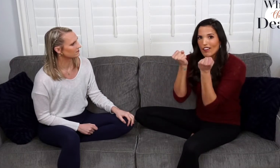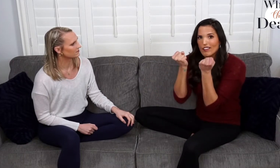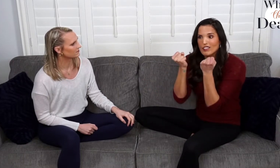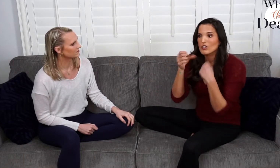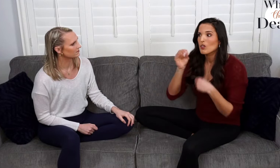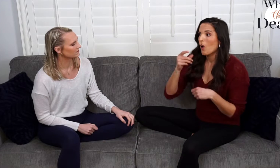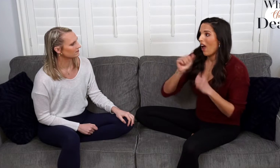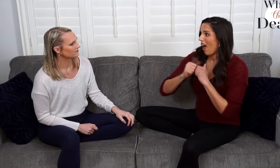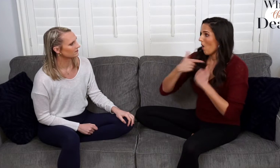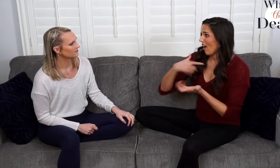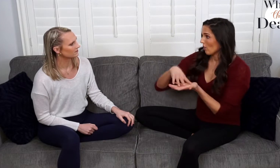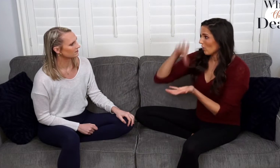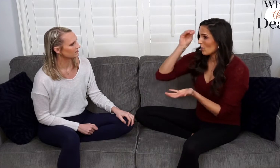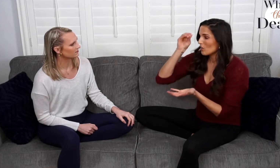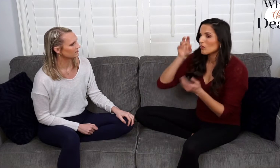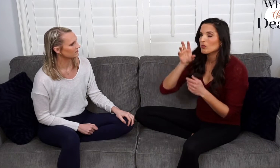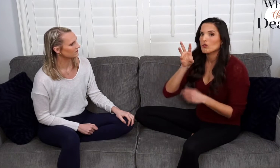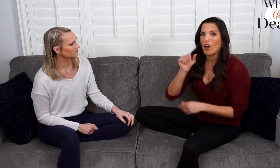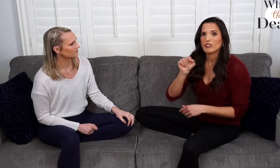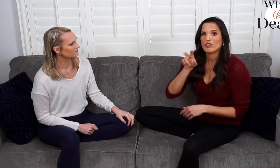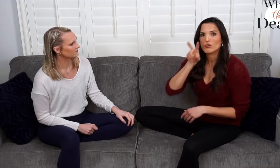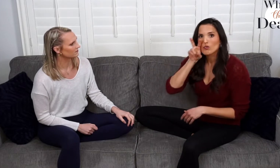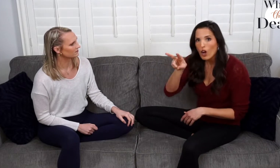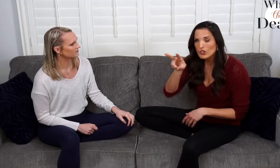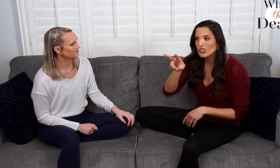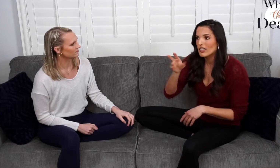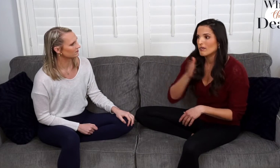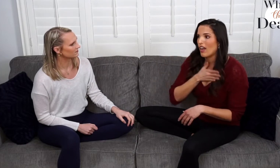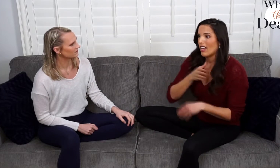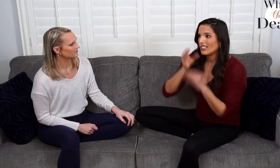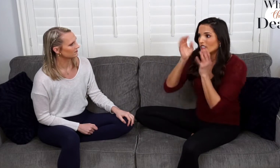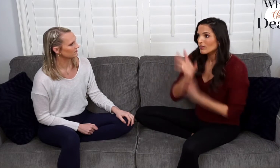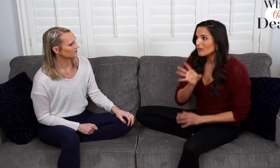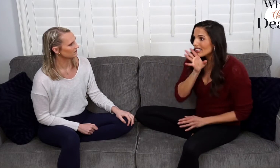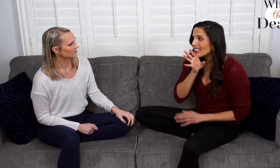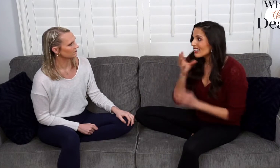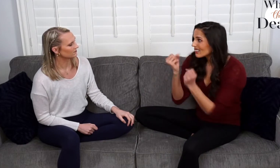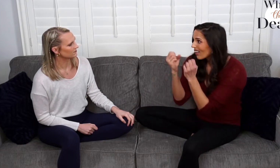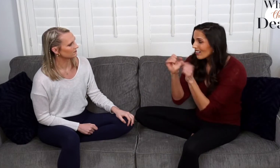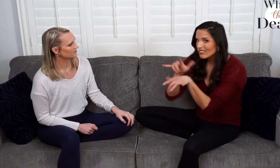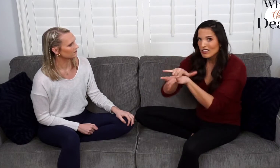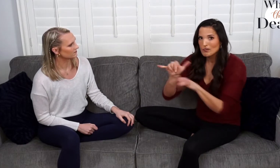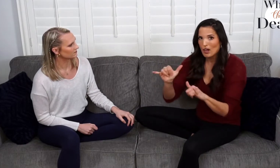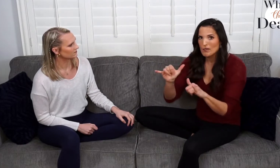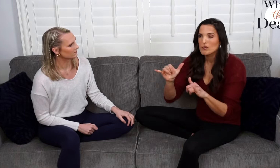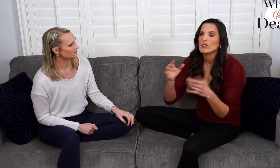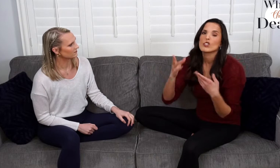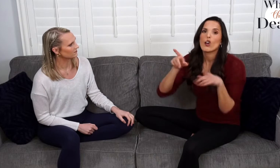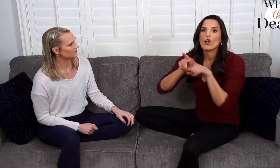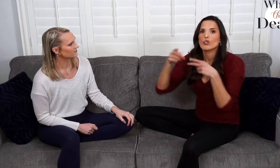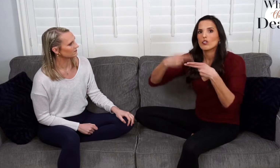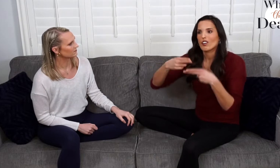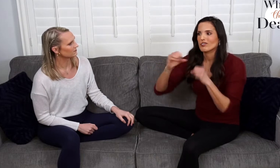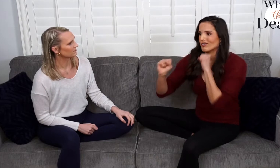spoke and Signed so how I learned was watching my teachers speaking and signing at the same time.